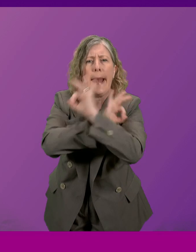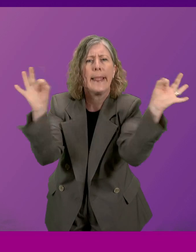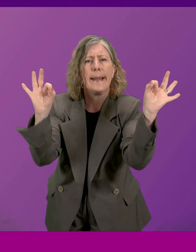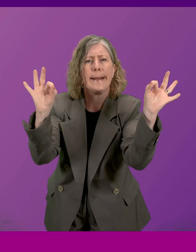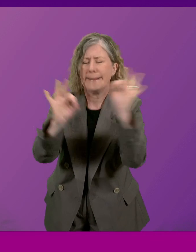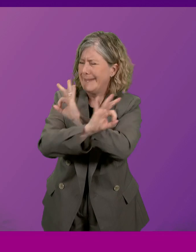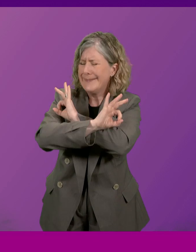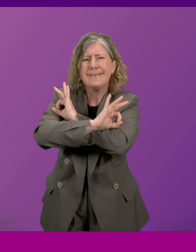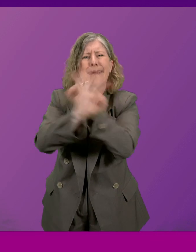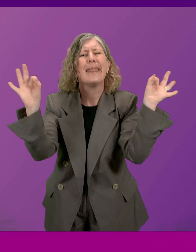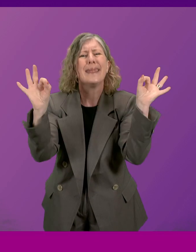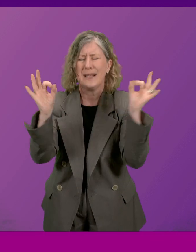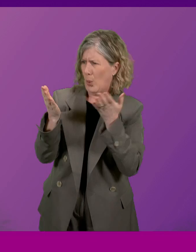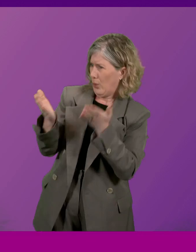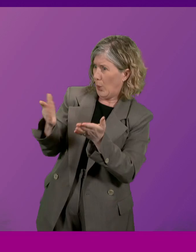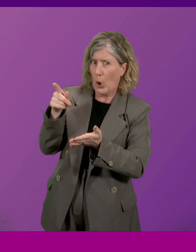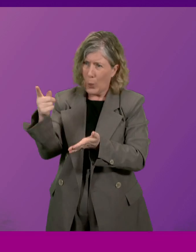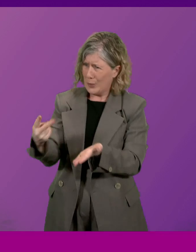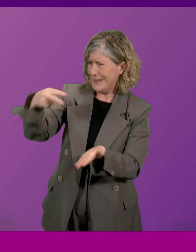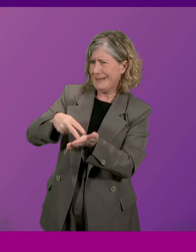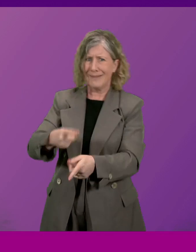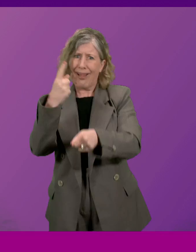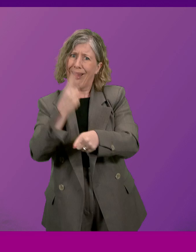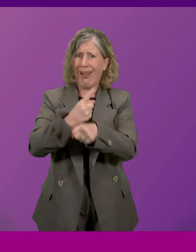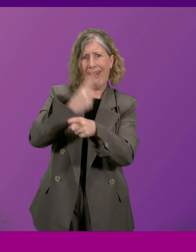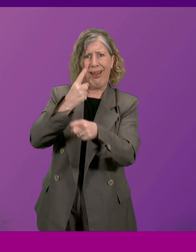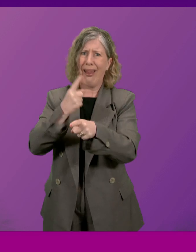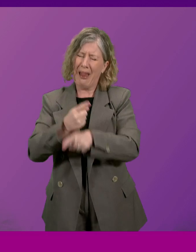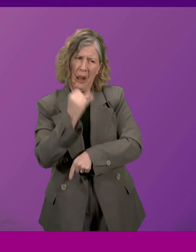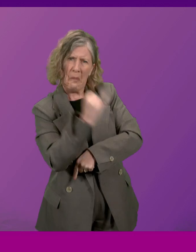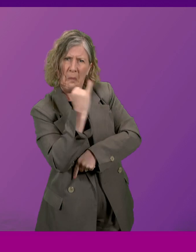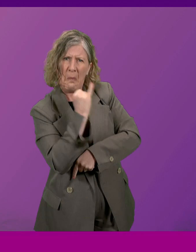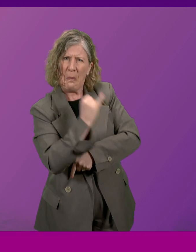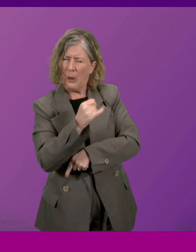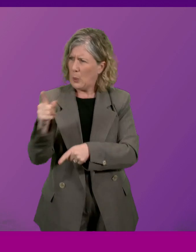Mr Sarwar is in no position to come here and give any of his rhetoric unless he is